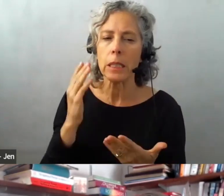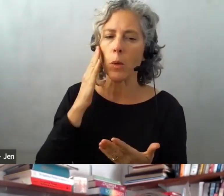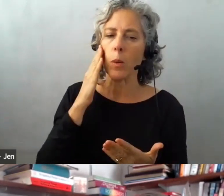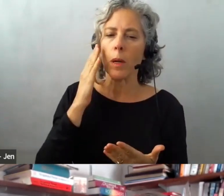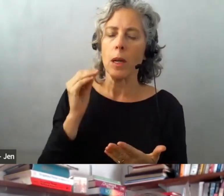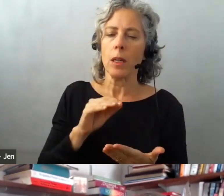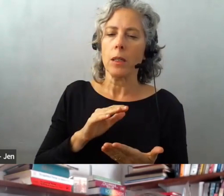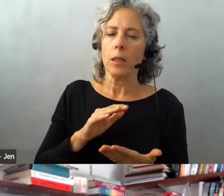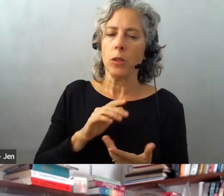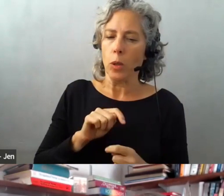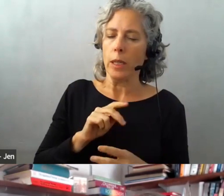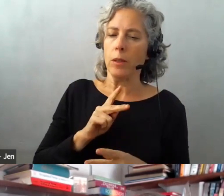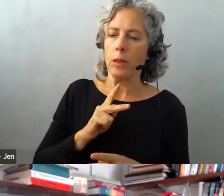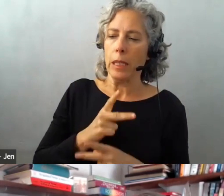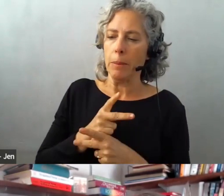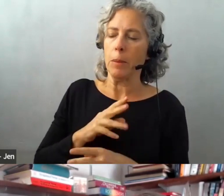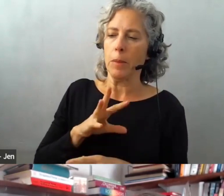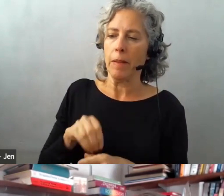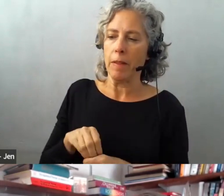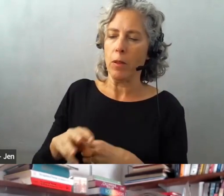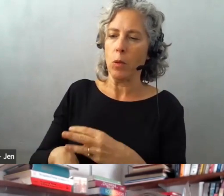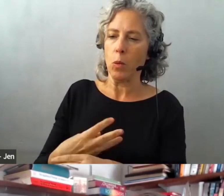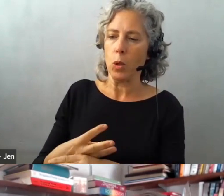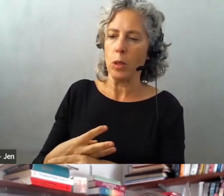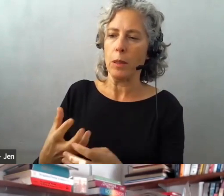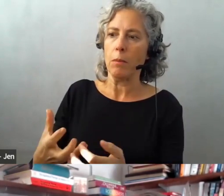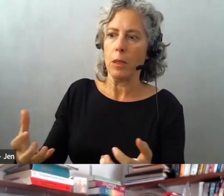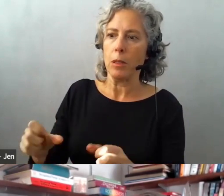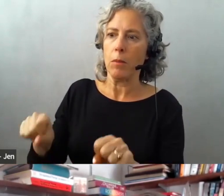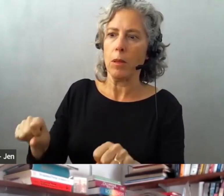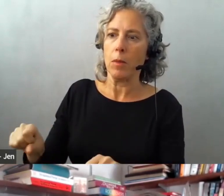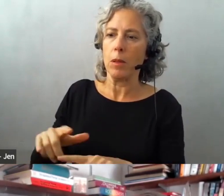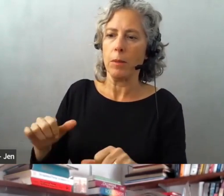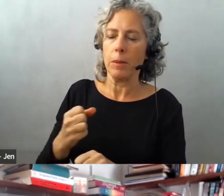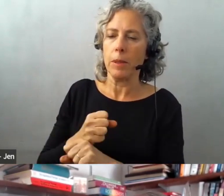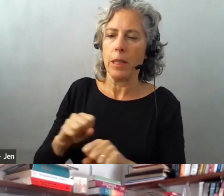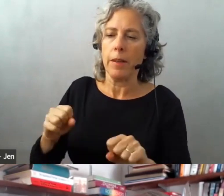trying to keep him in the world as much as possible, and at the same time, safe from the world.